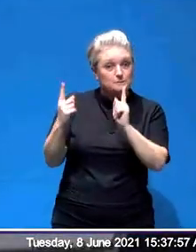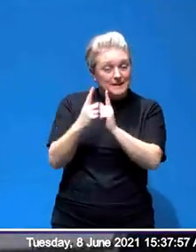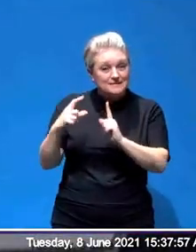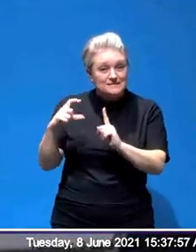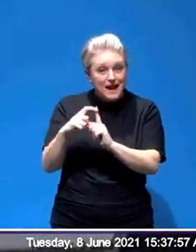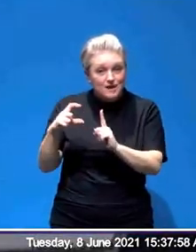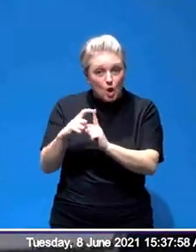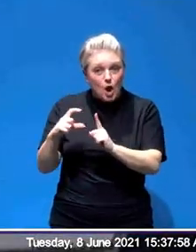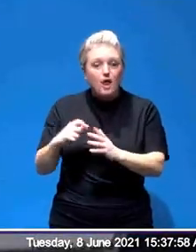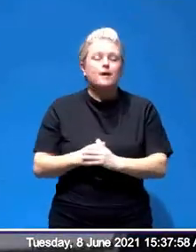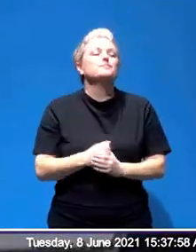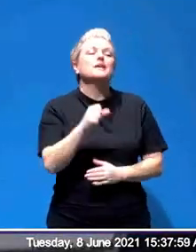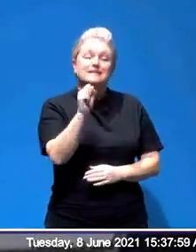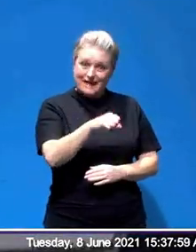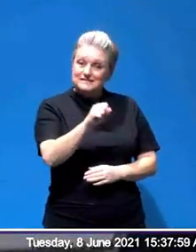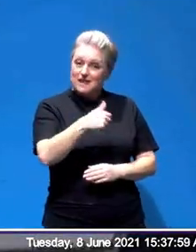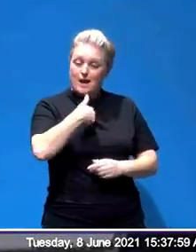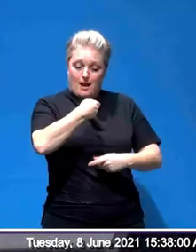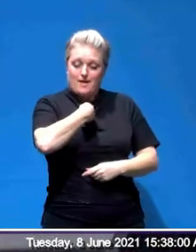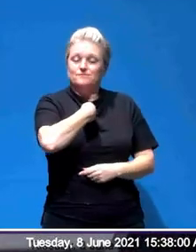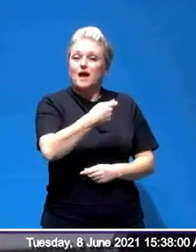be at his 40th birthday, that Karen spoke about earlier.